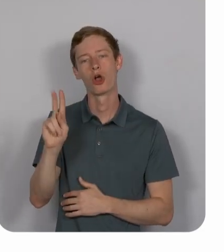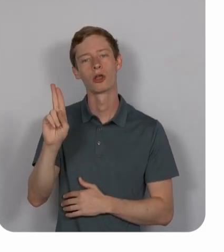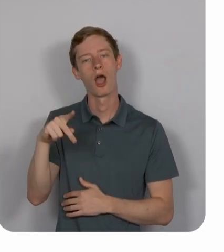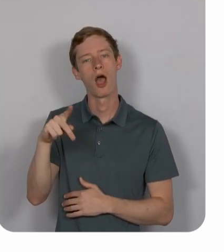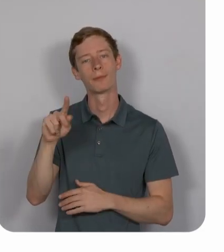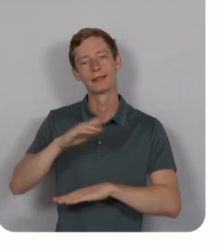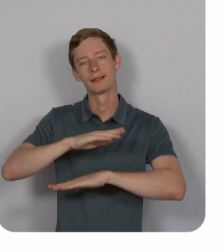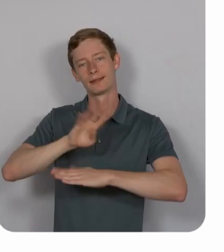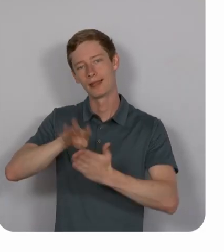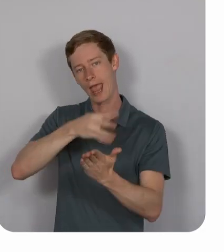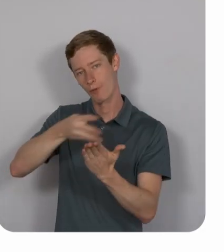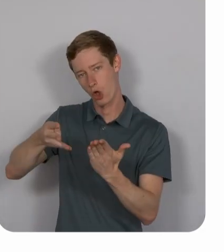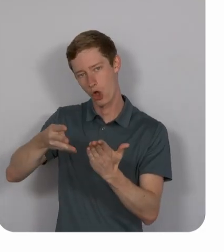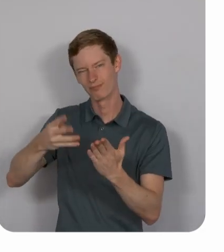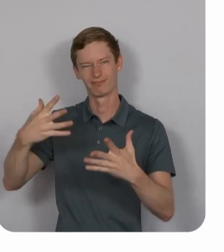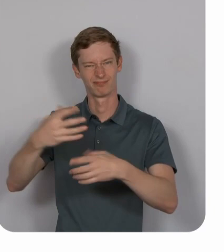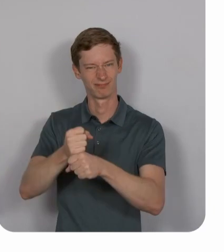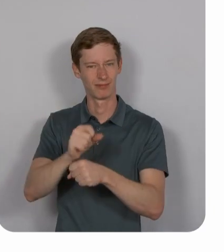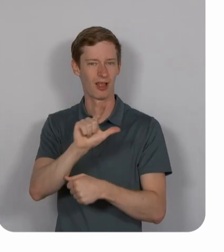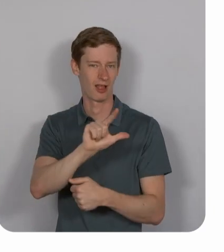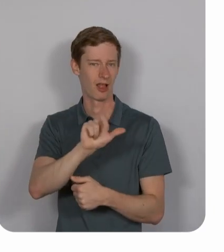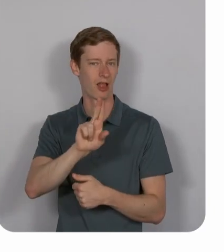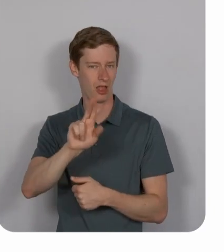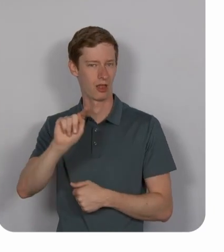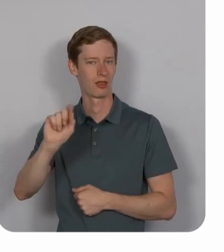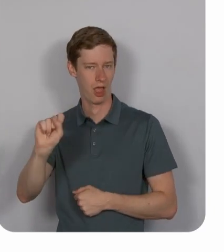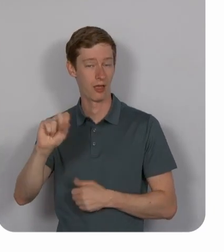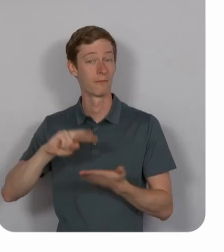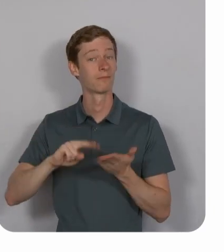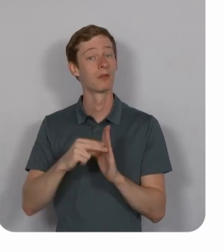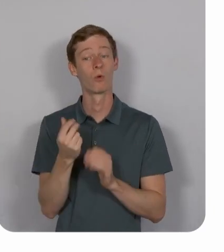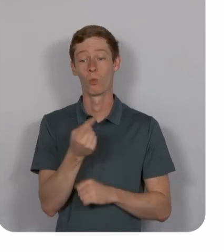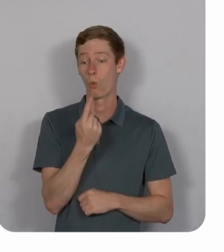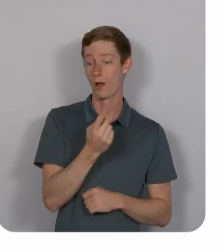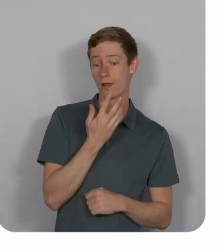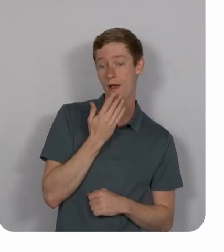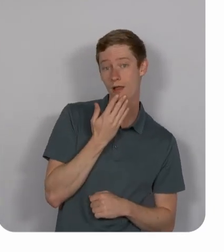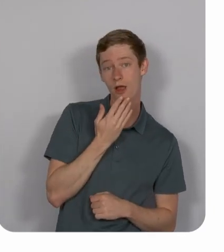Basically, this allows you to specify a mapping from one color to another for passthrough purposes.